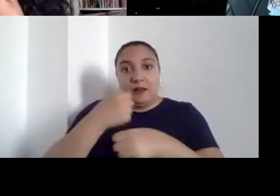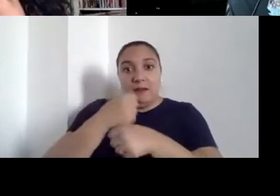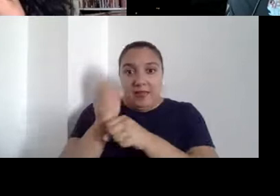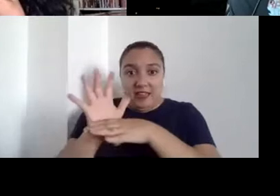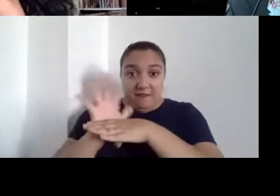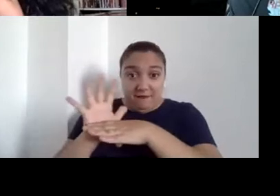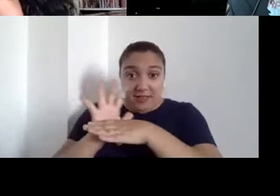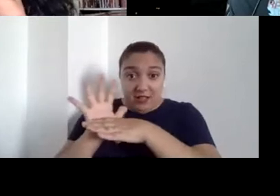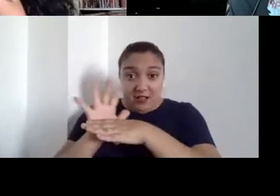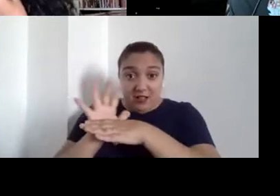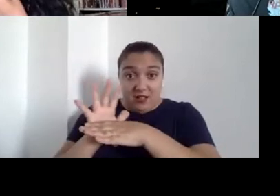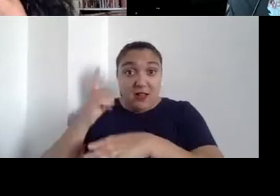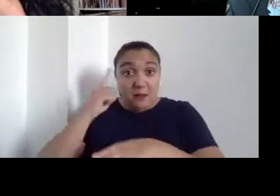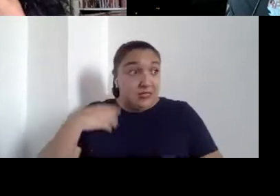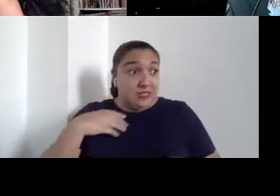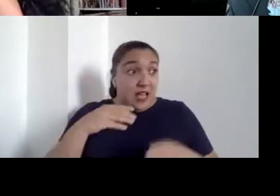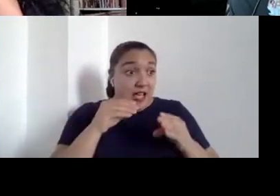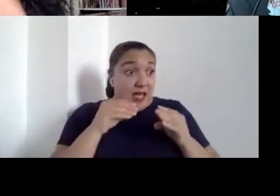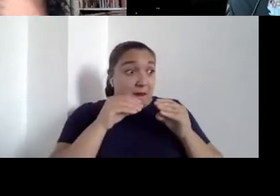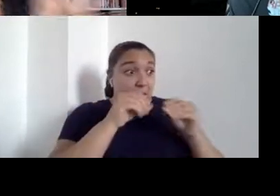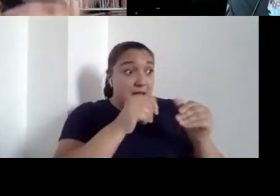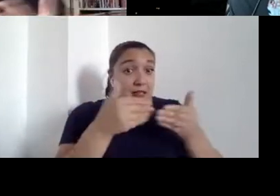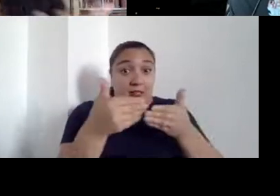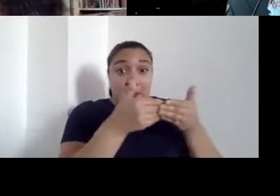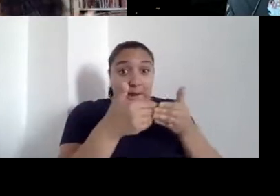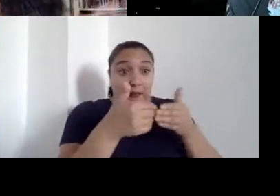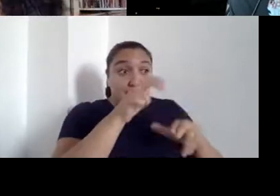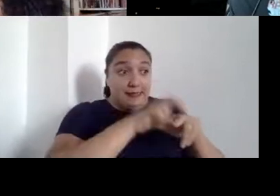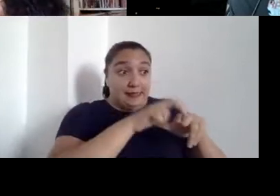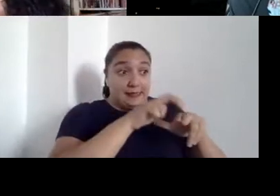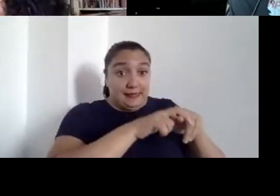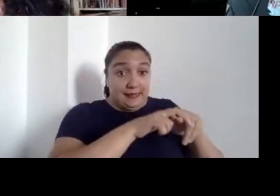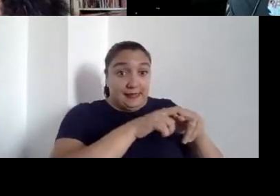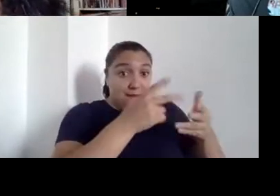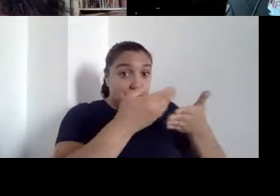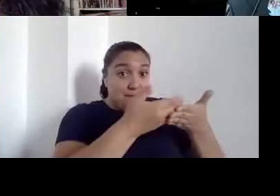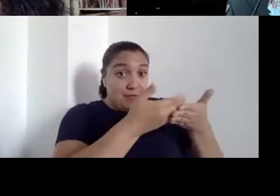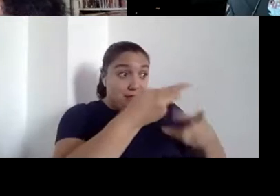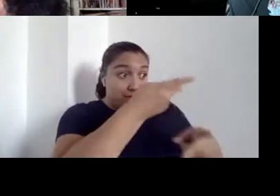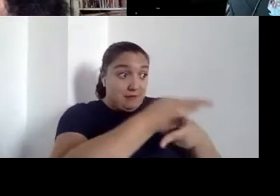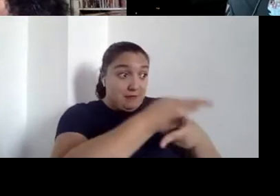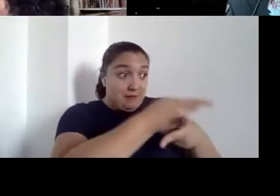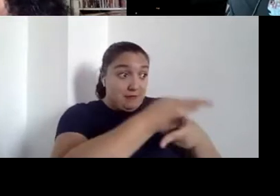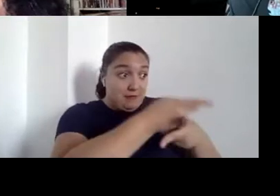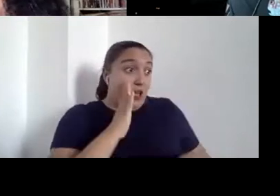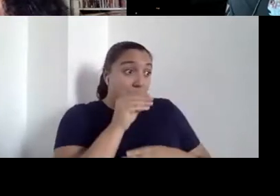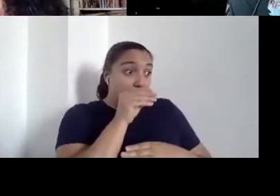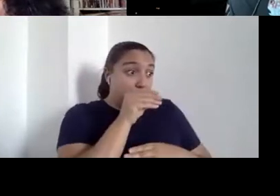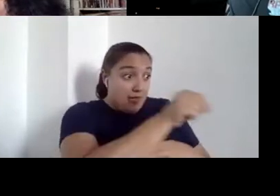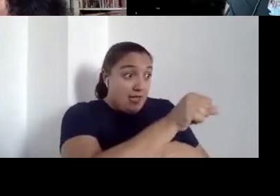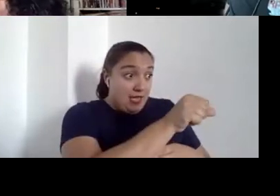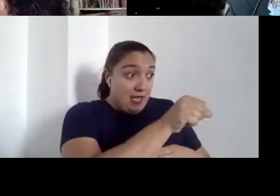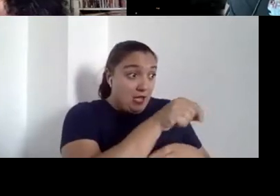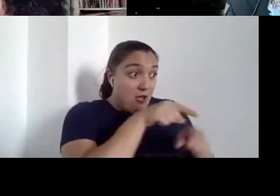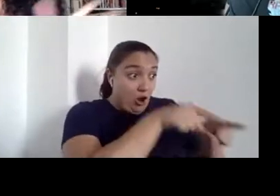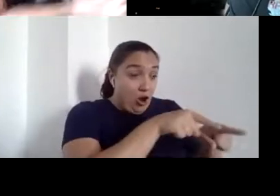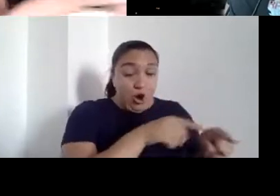than the dancers at one point. I was already experimenting, so let's experiment